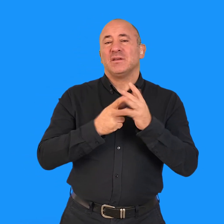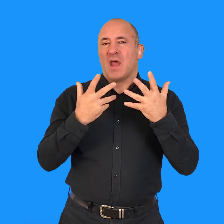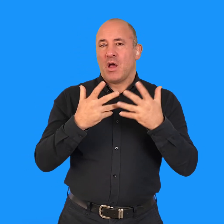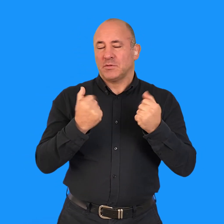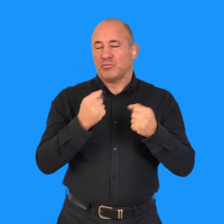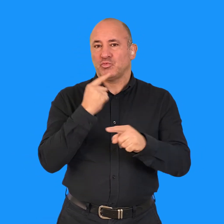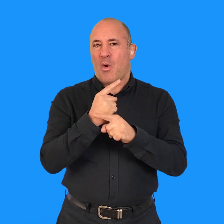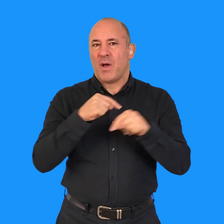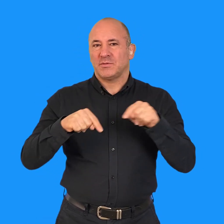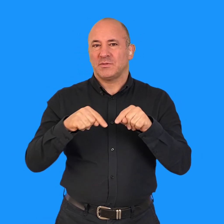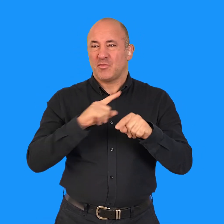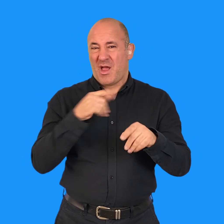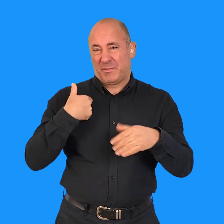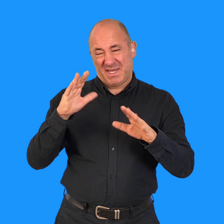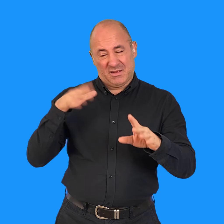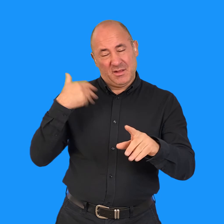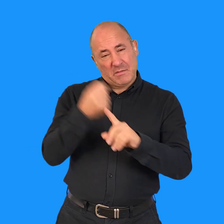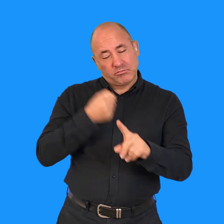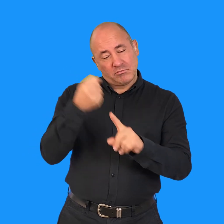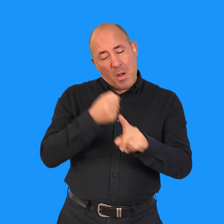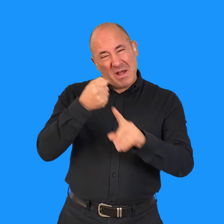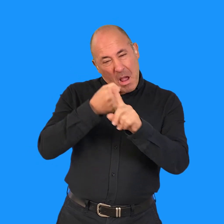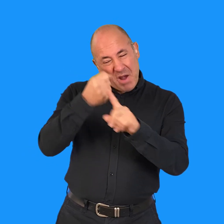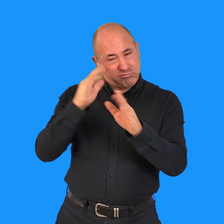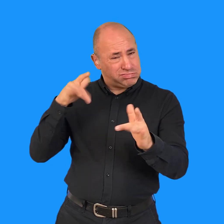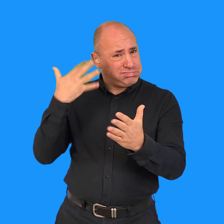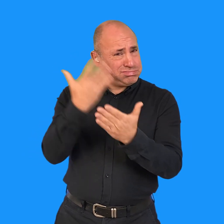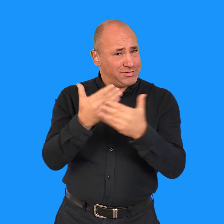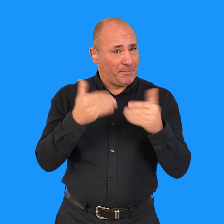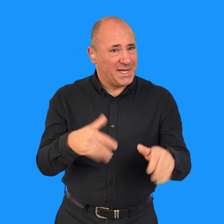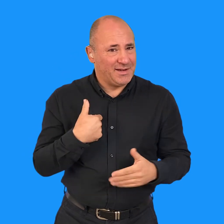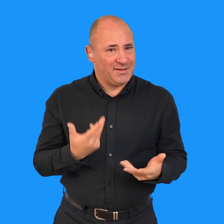because we have been lobbying for it and campaigning for it.